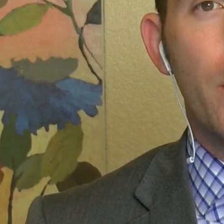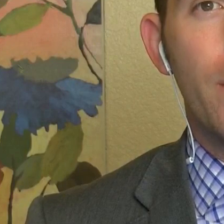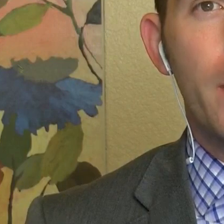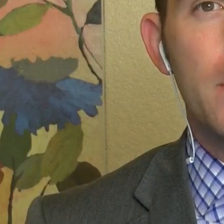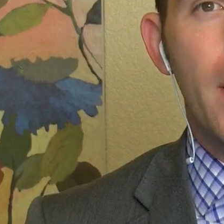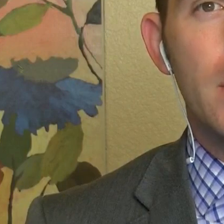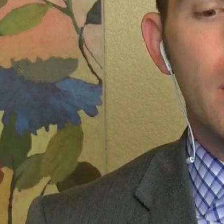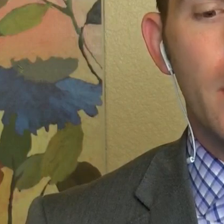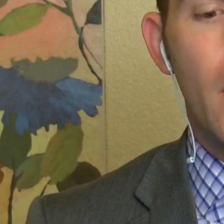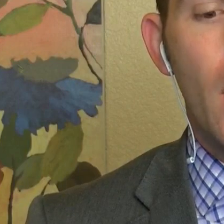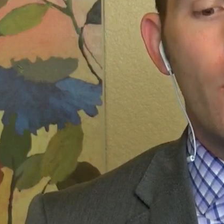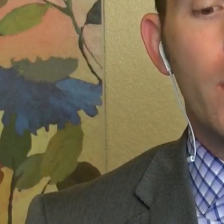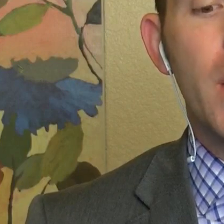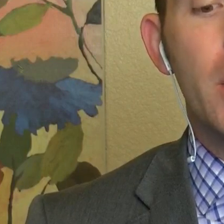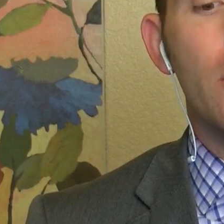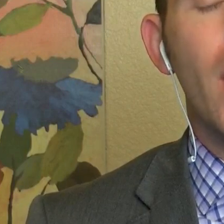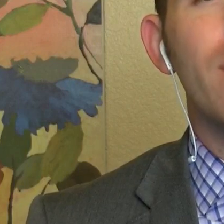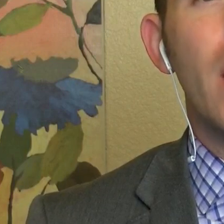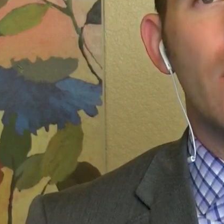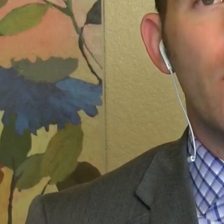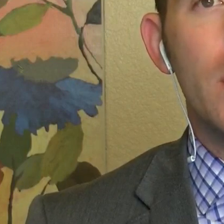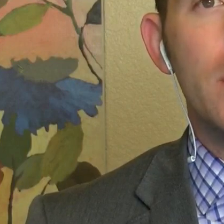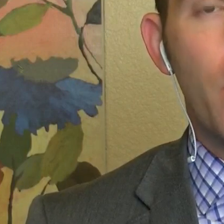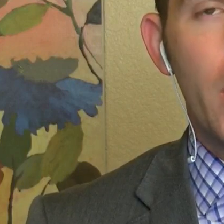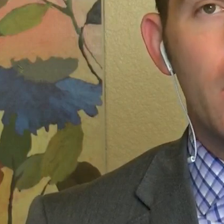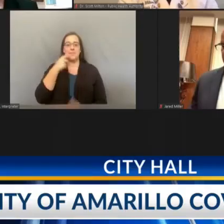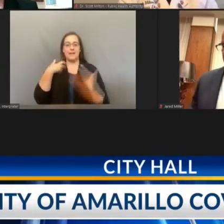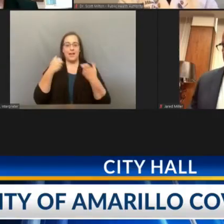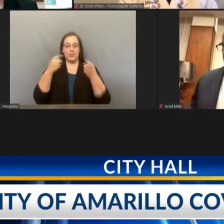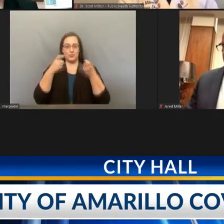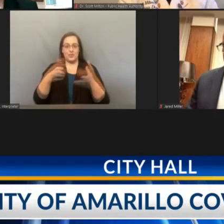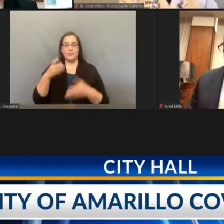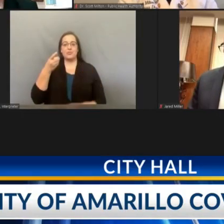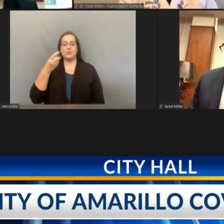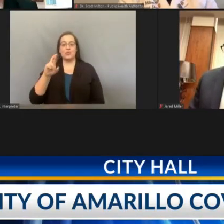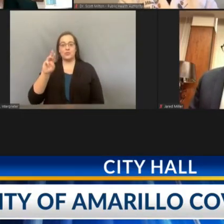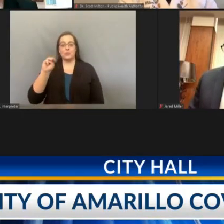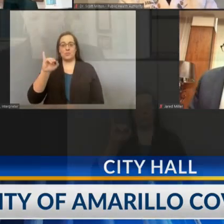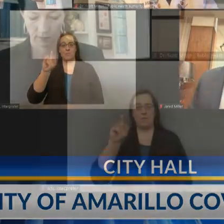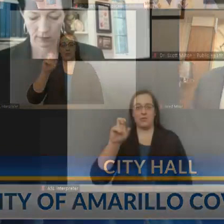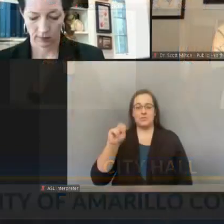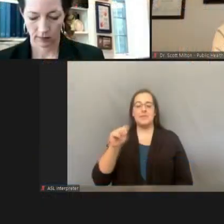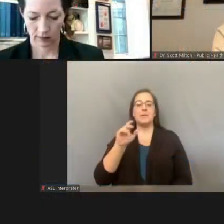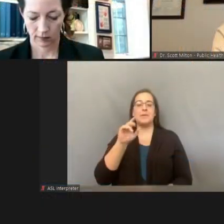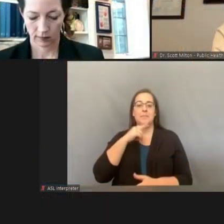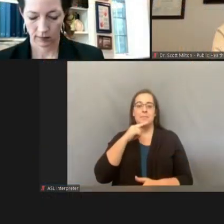HENRY. THANK YOU FOR JOINING US ON THE KAMR NEWS THE CITY OF